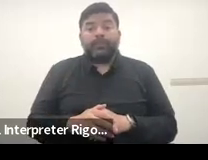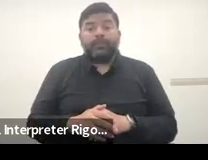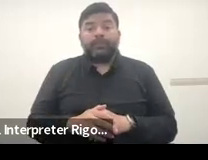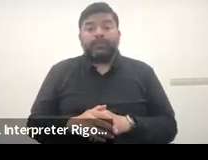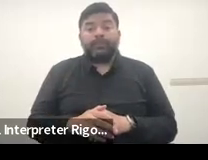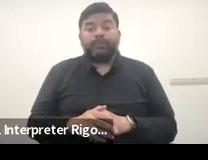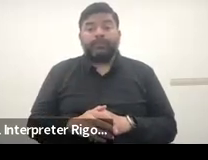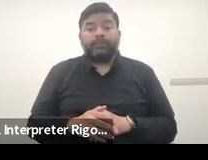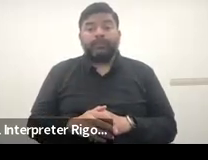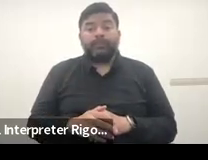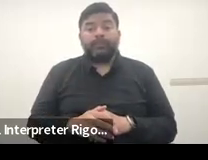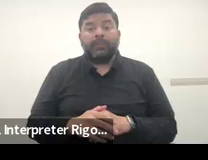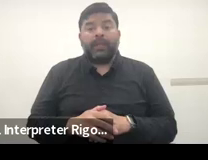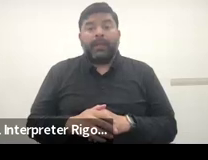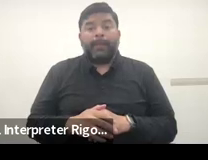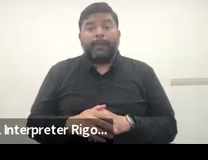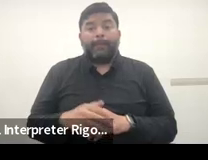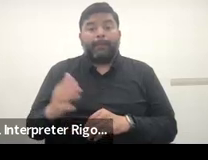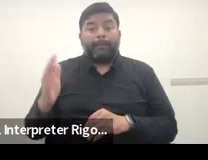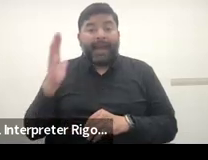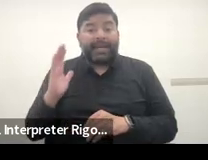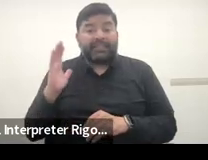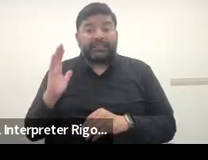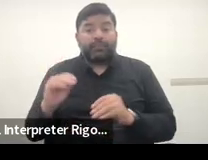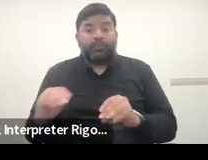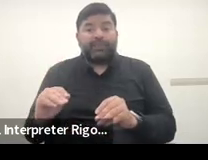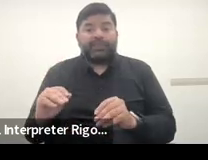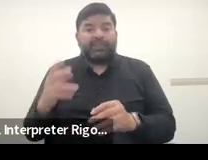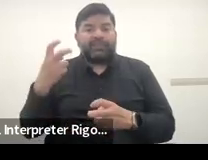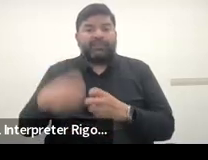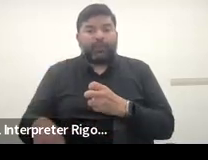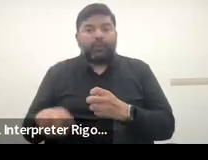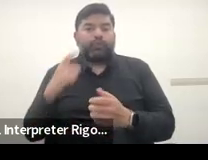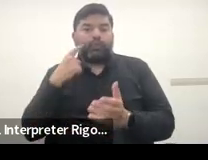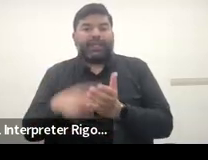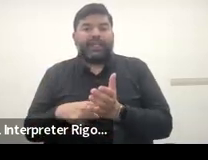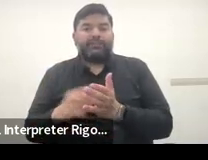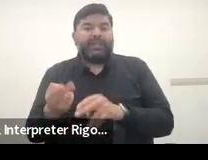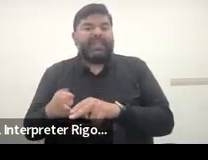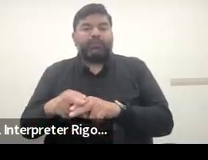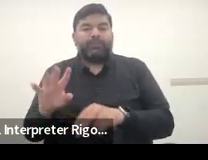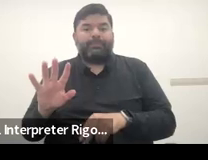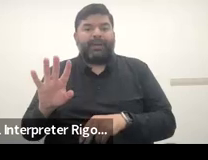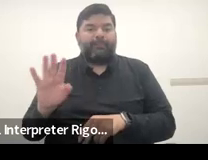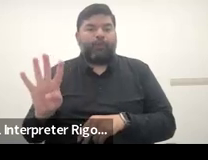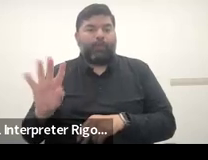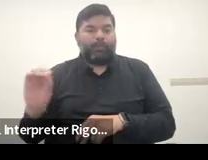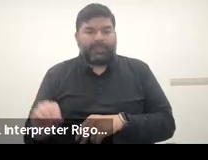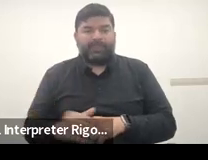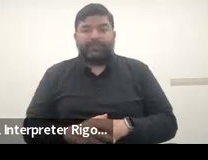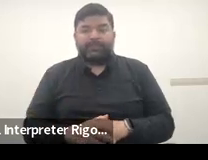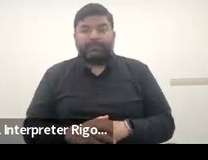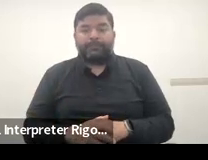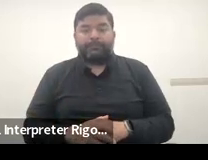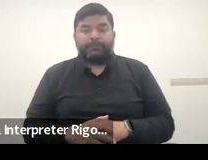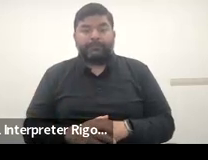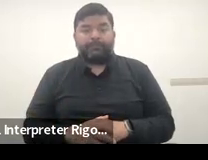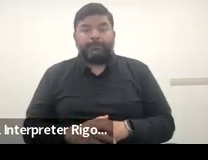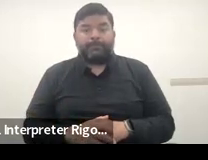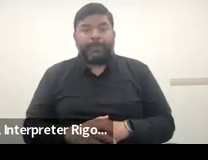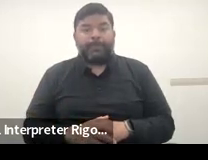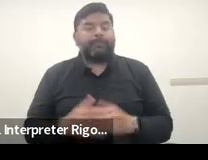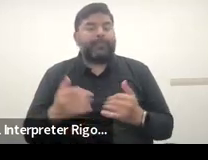phoneme type to recognize improves by about 4%. And then finally moving on to deep knowledge